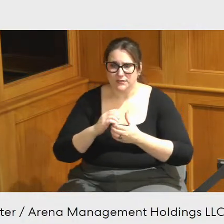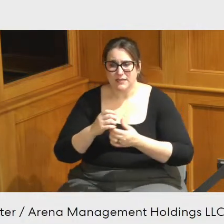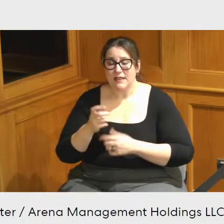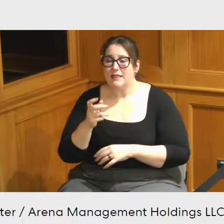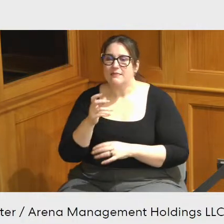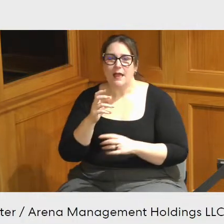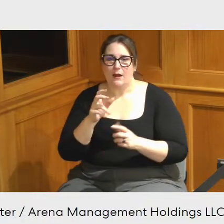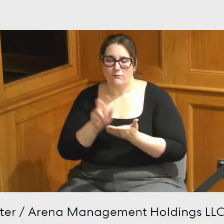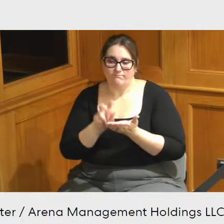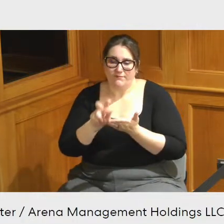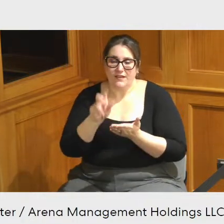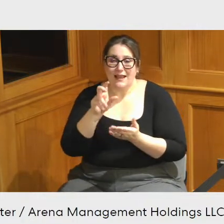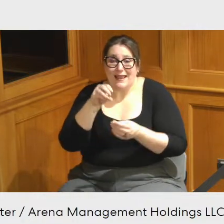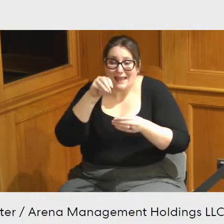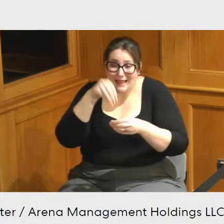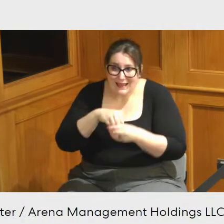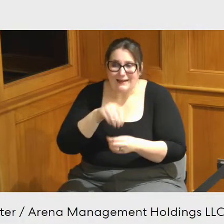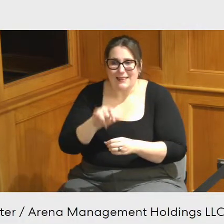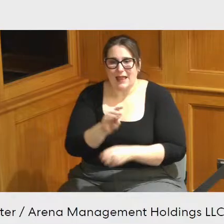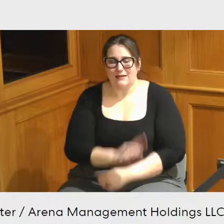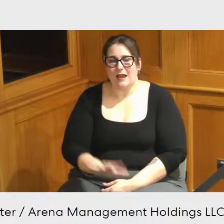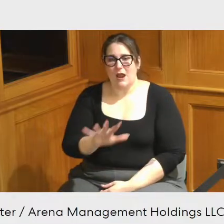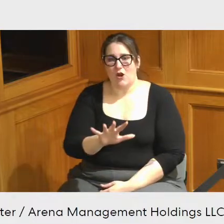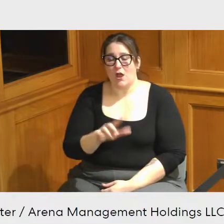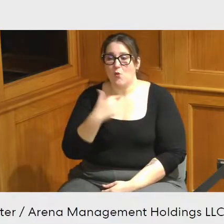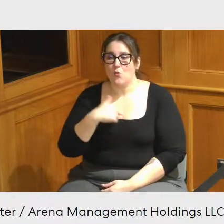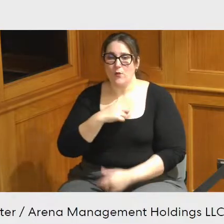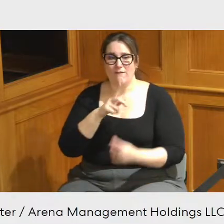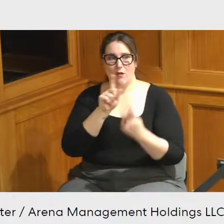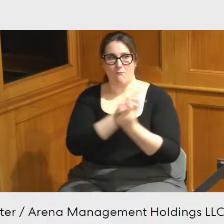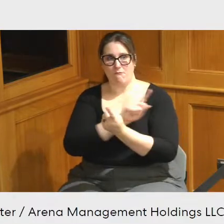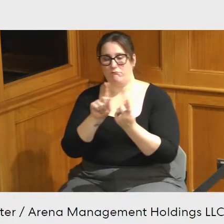banks. we've met with each of these groups multiple times over the past seven months as